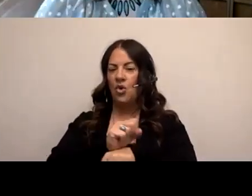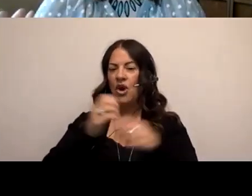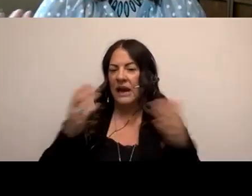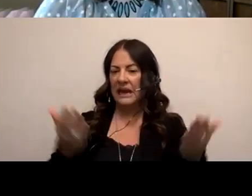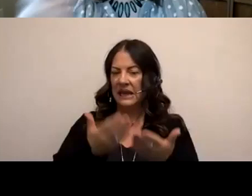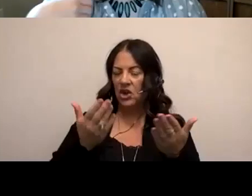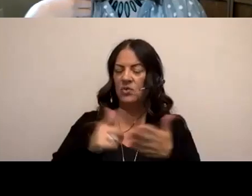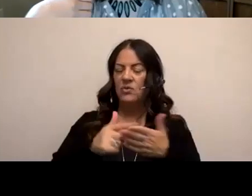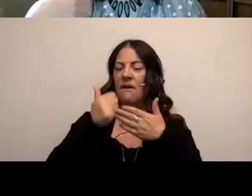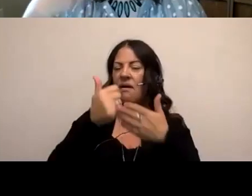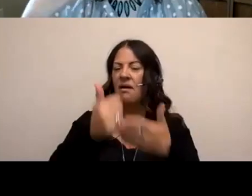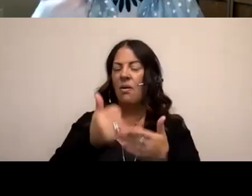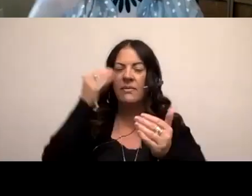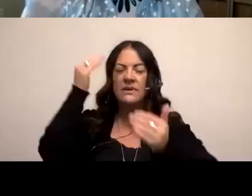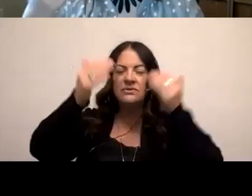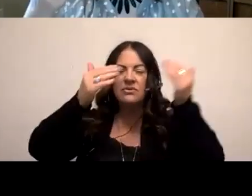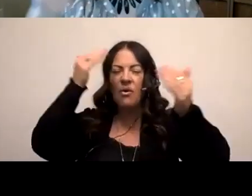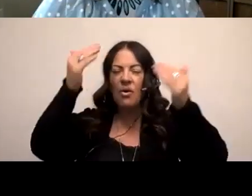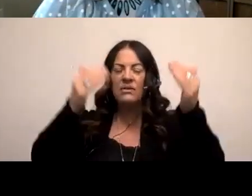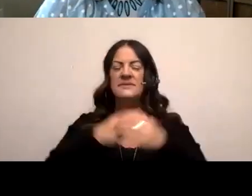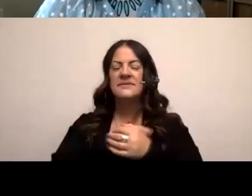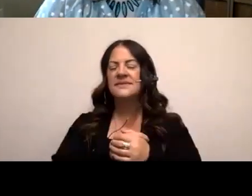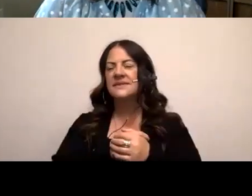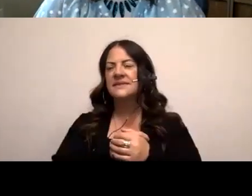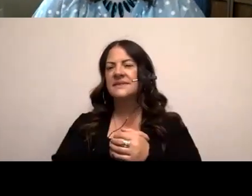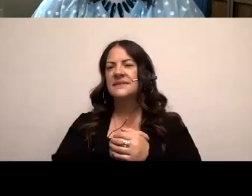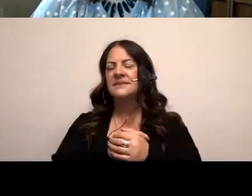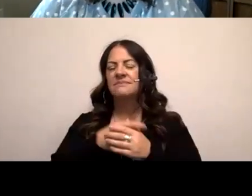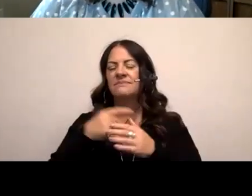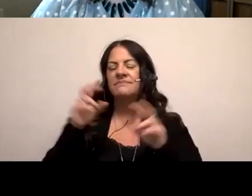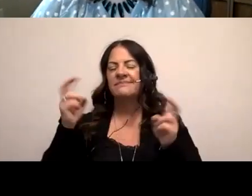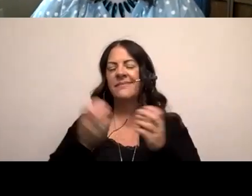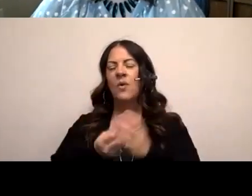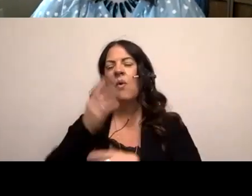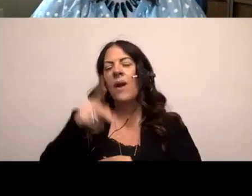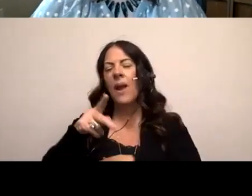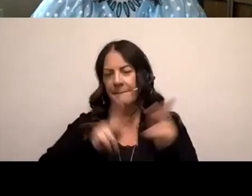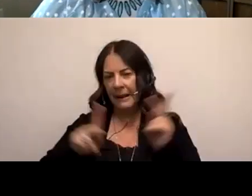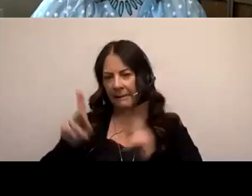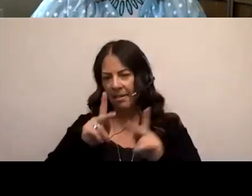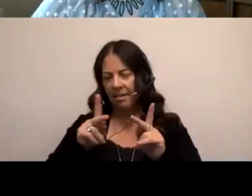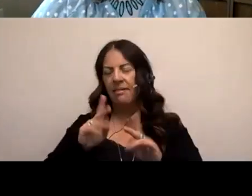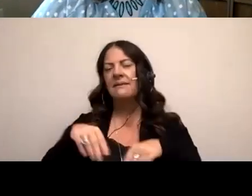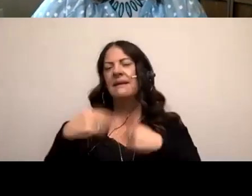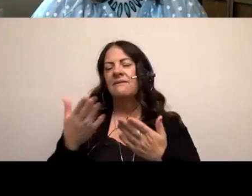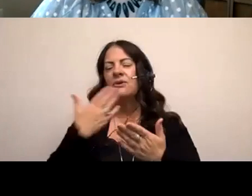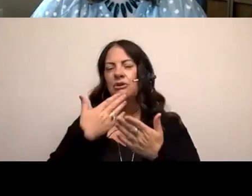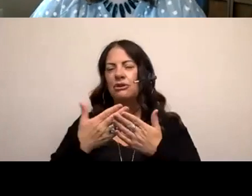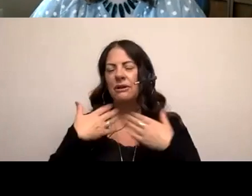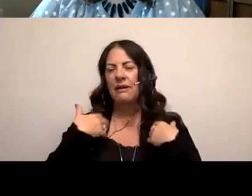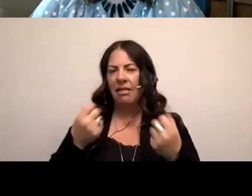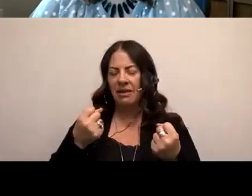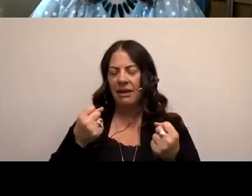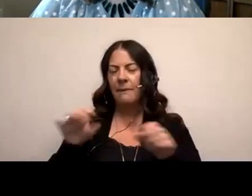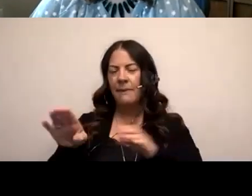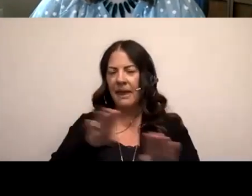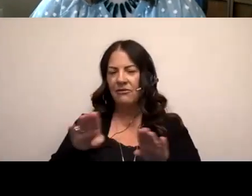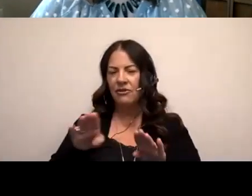ADULTS. WE CALL THEM GROWN UPS TO PROMOTE SAFETY AND PERCENT SAFE BEHAVIOR. WE DO THESE